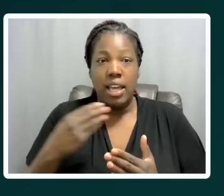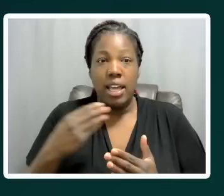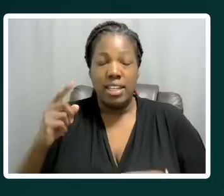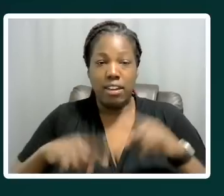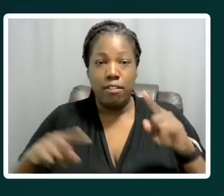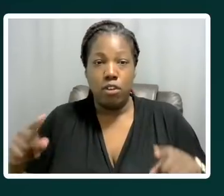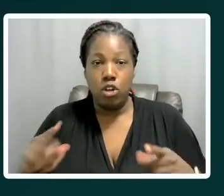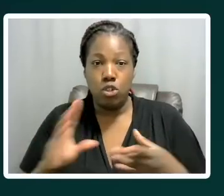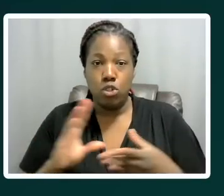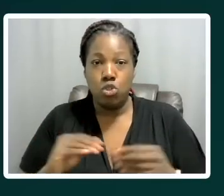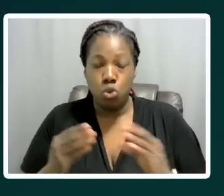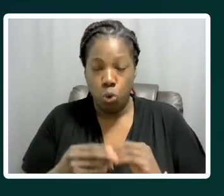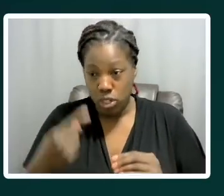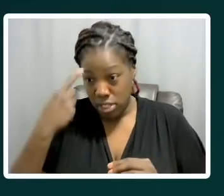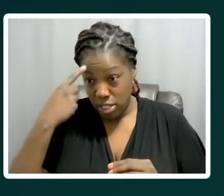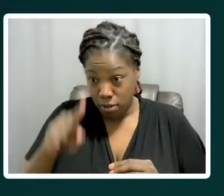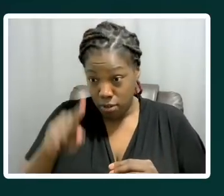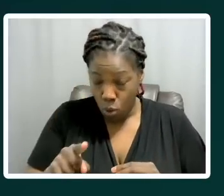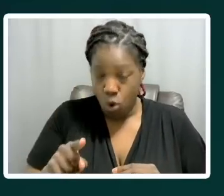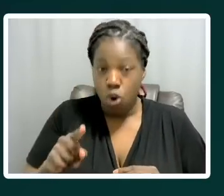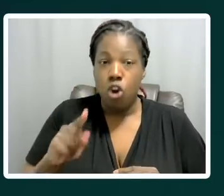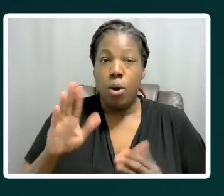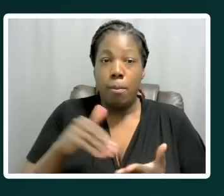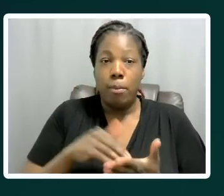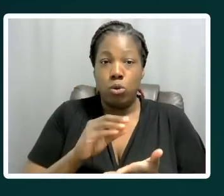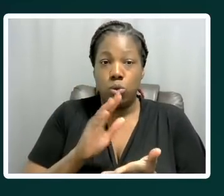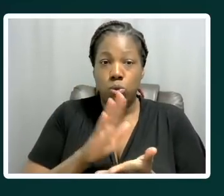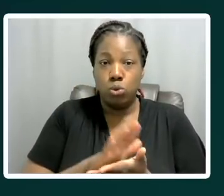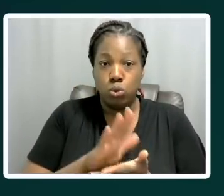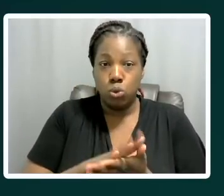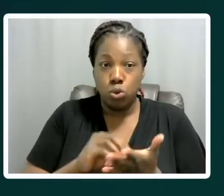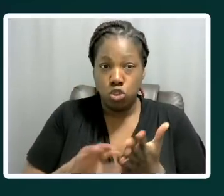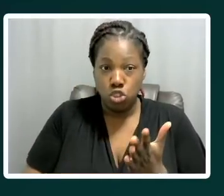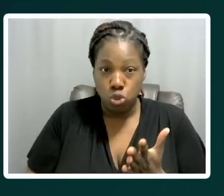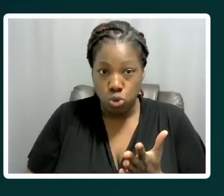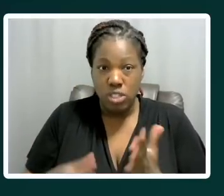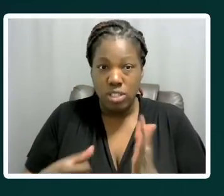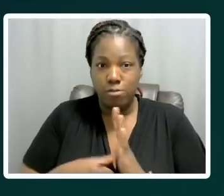school students and are designed to highlight the often overlooked role of women in STEM.